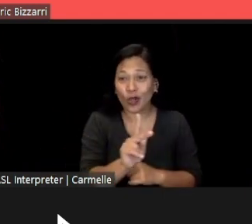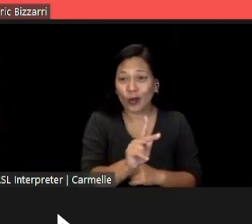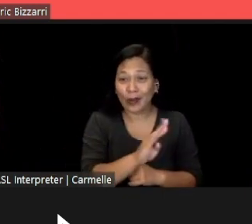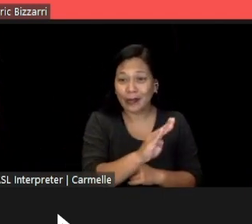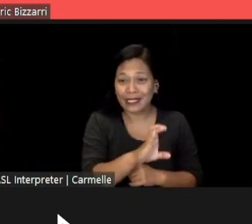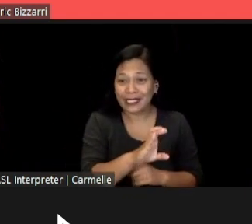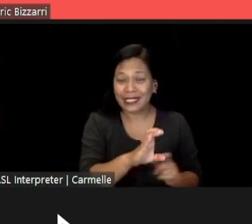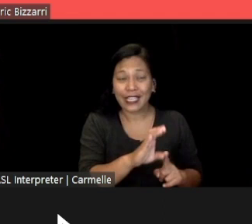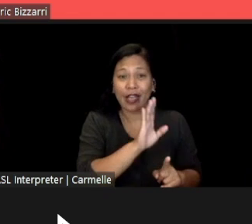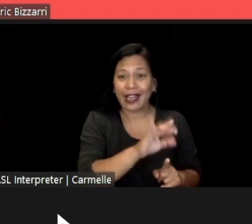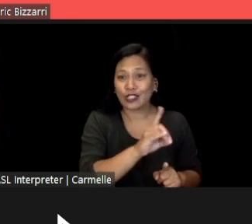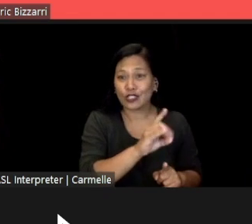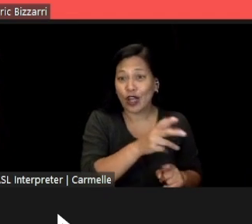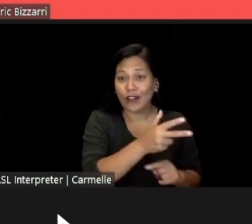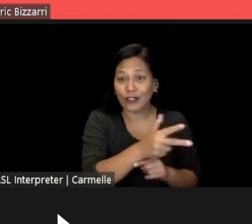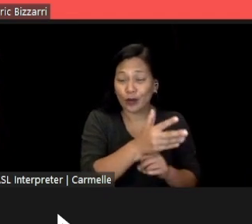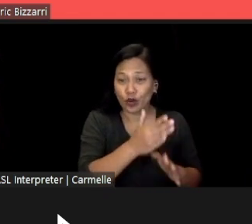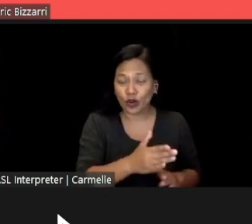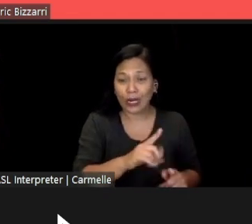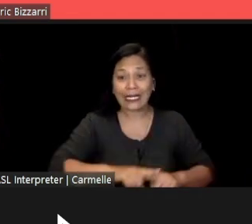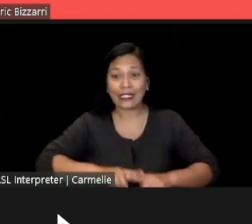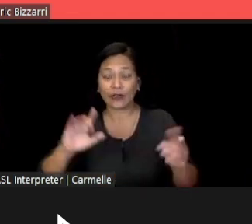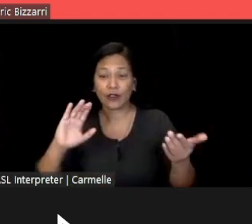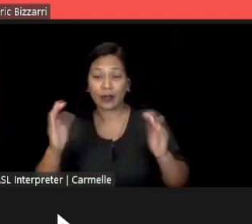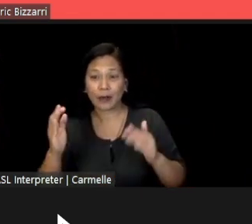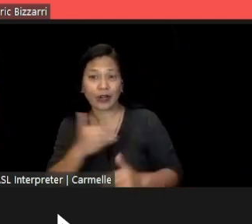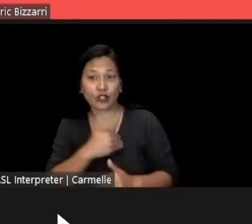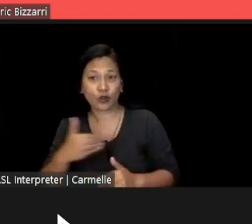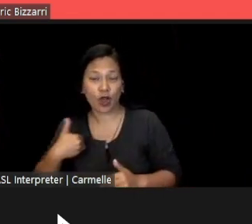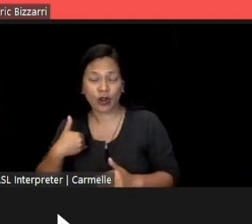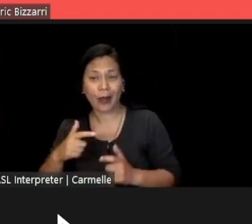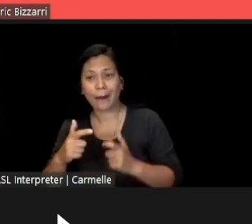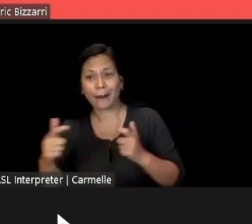entertainment, one big budget, scripted drama producer in Toronto is different than